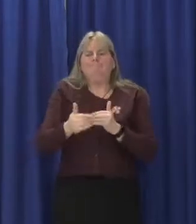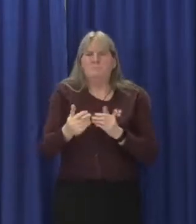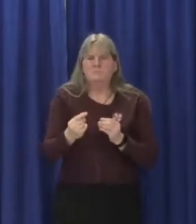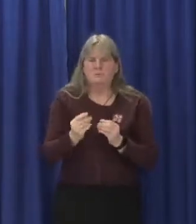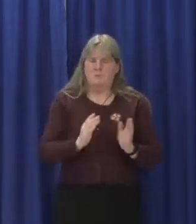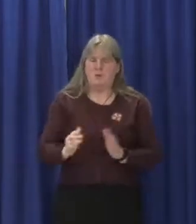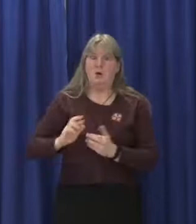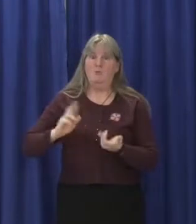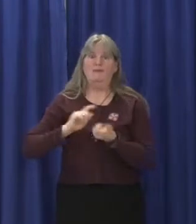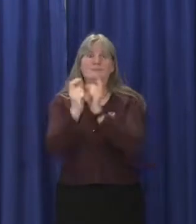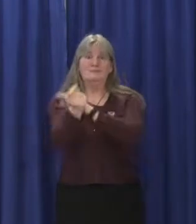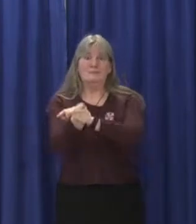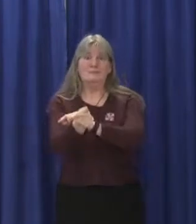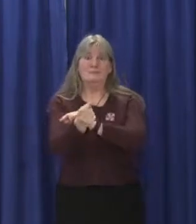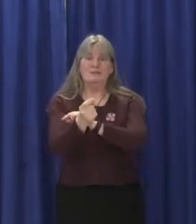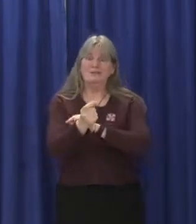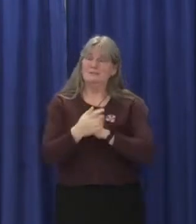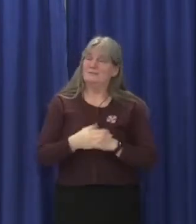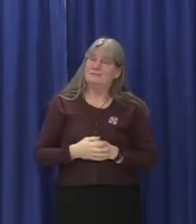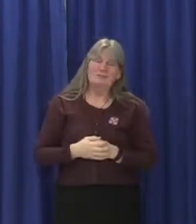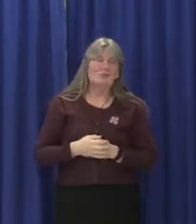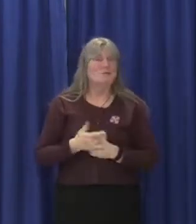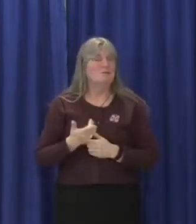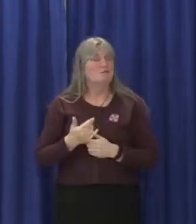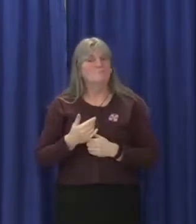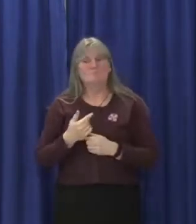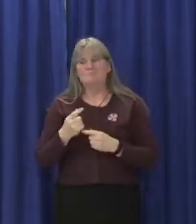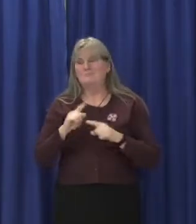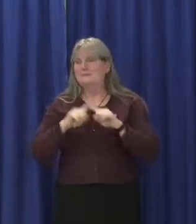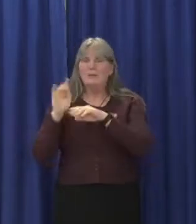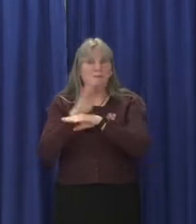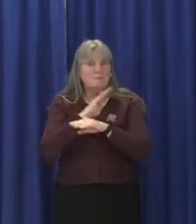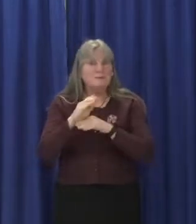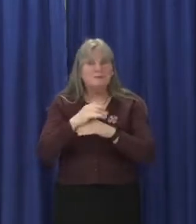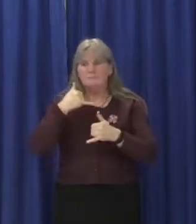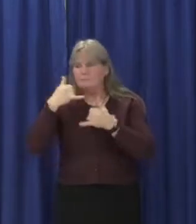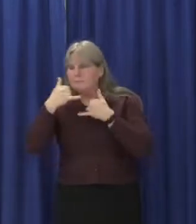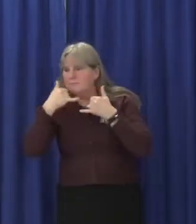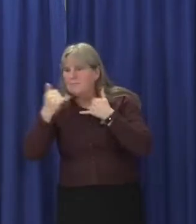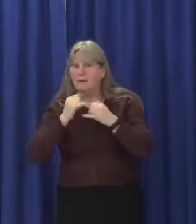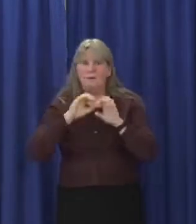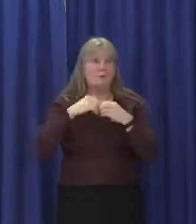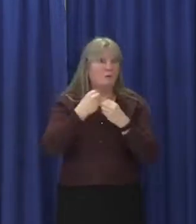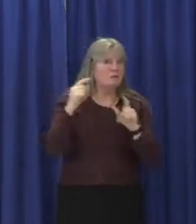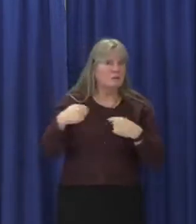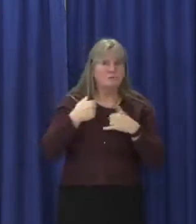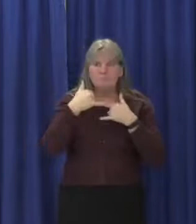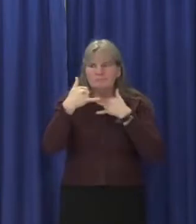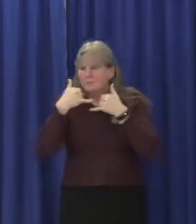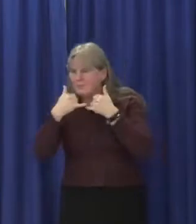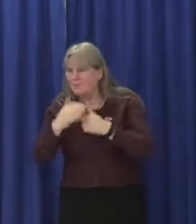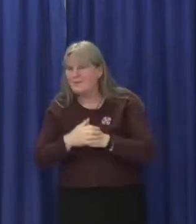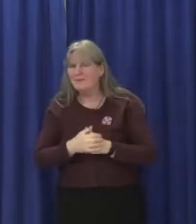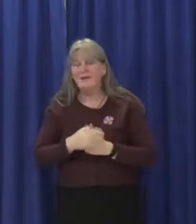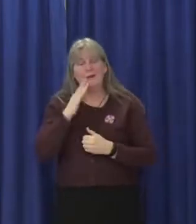changes and the challenges. And we've been on the phone, talking with businesses and organizations ever since. I know Friday evening is not